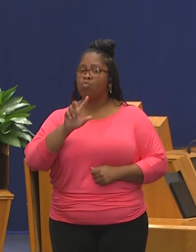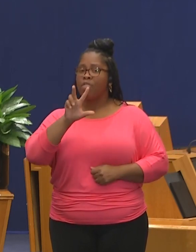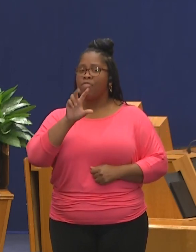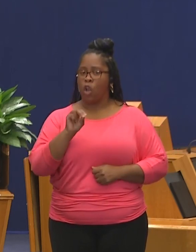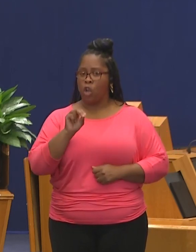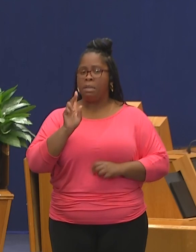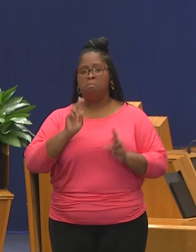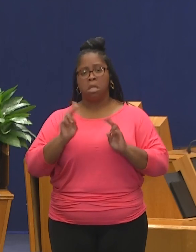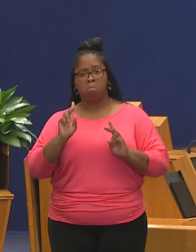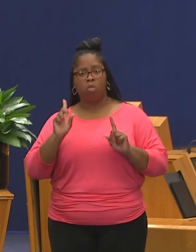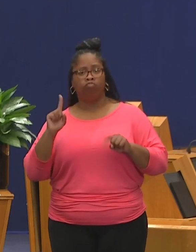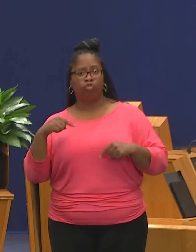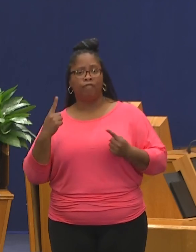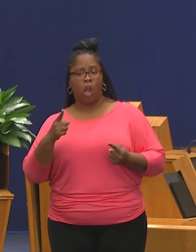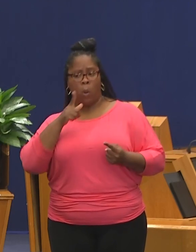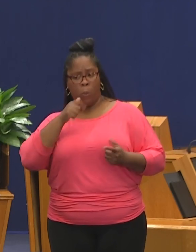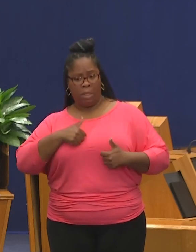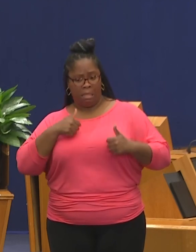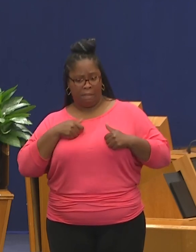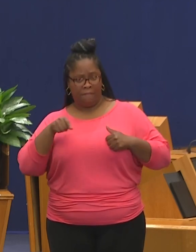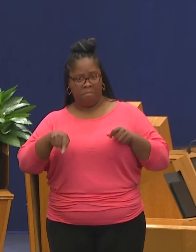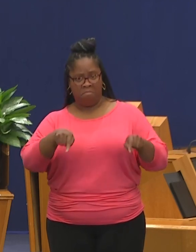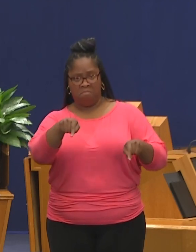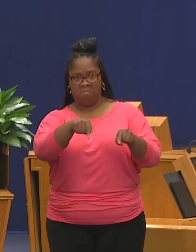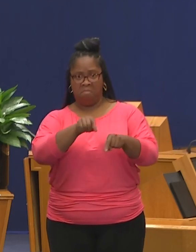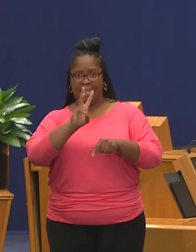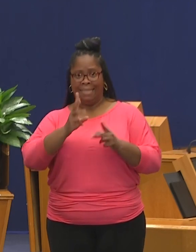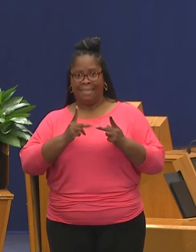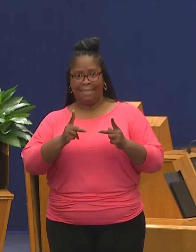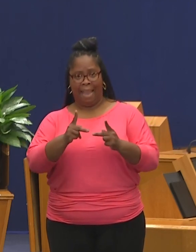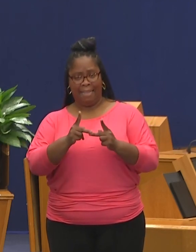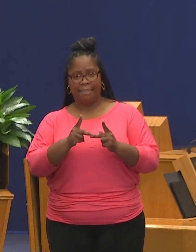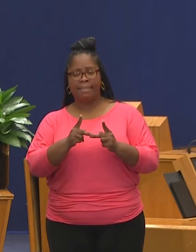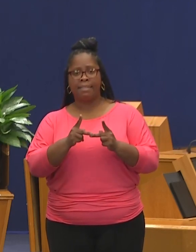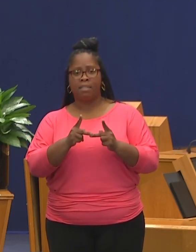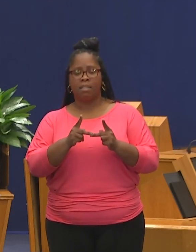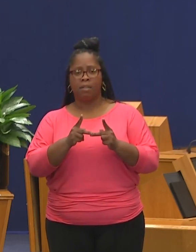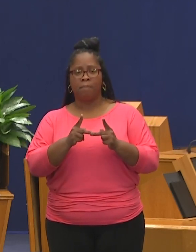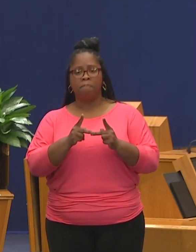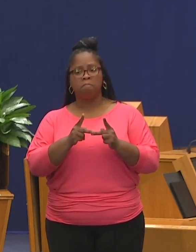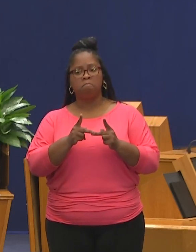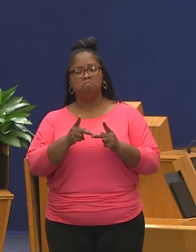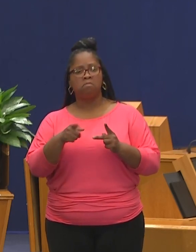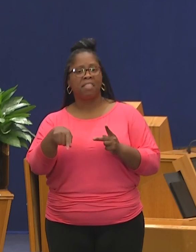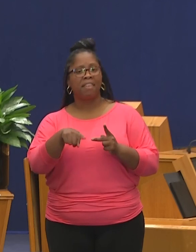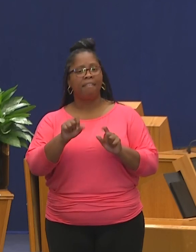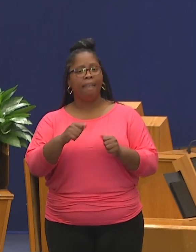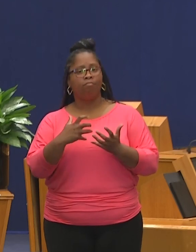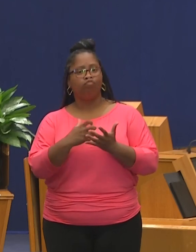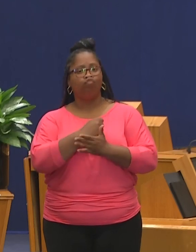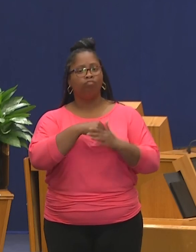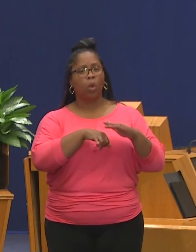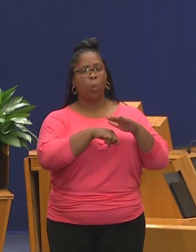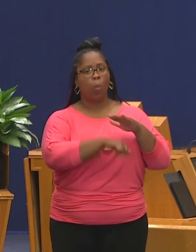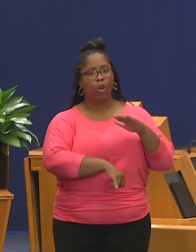CURRENTLY, WE HAVE ABOUT 130 PEOPLE THAT ARE RESIDING AT